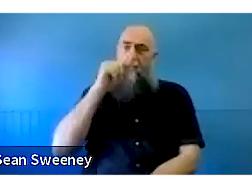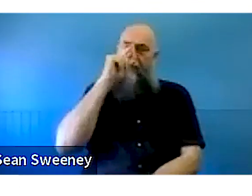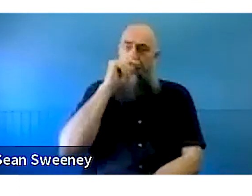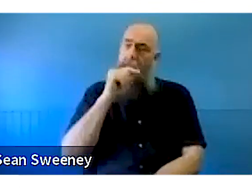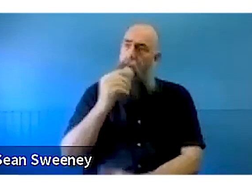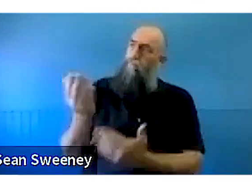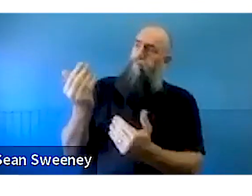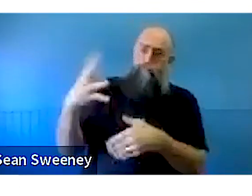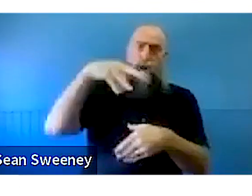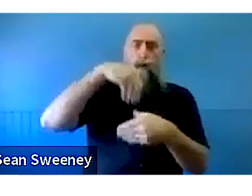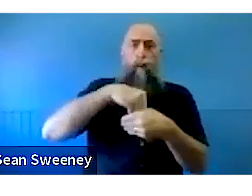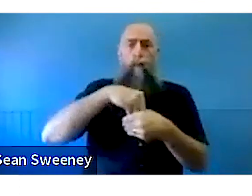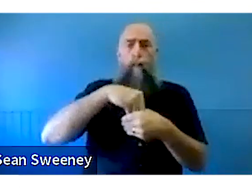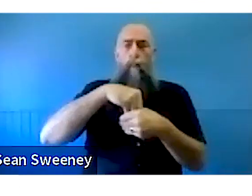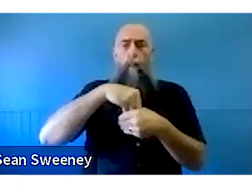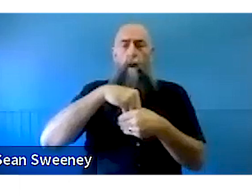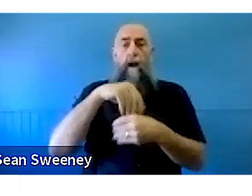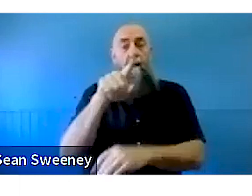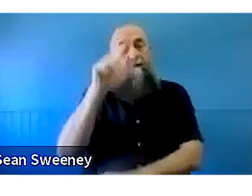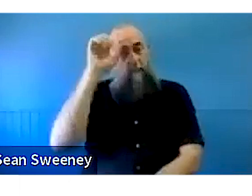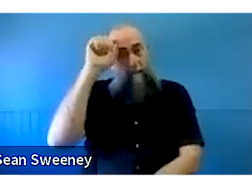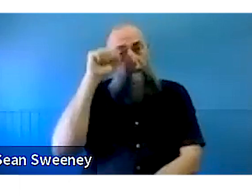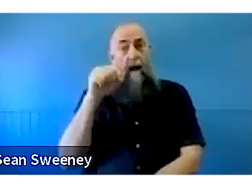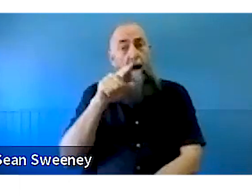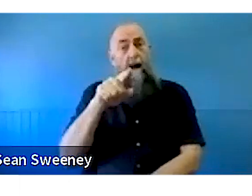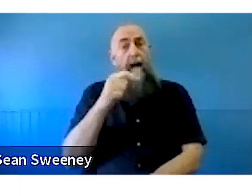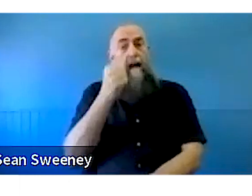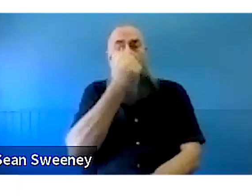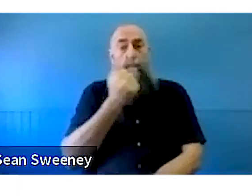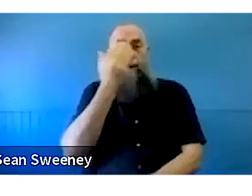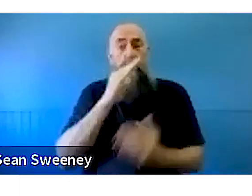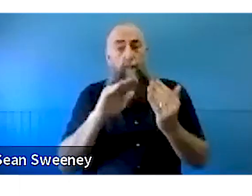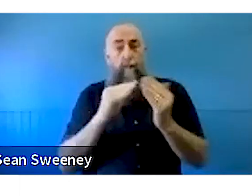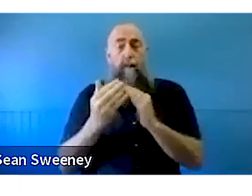Given that we have a high rate of disability, the disability is not